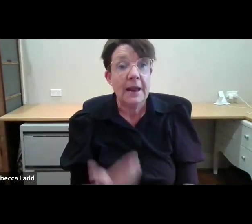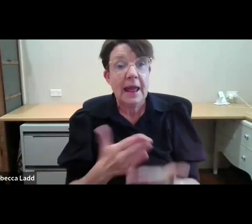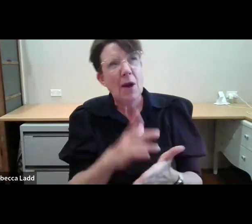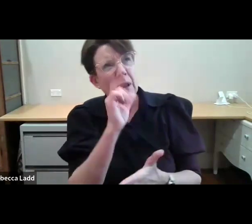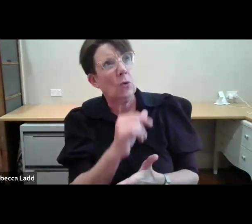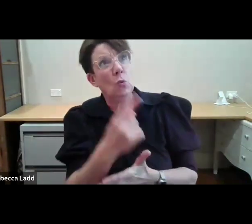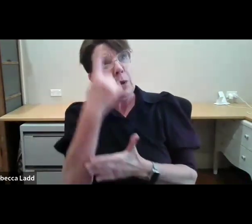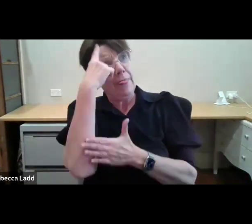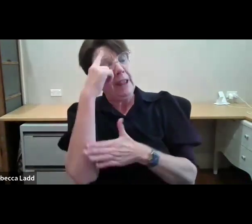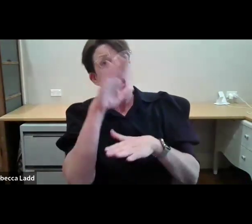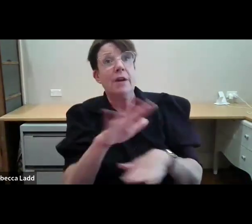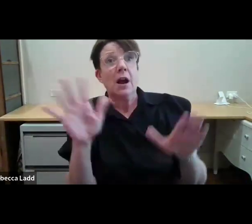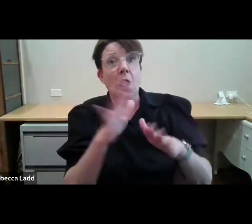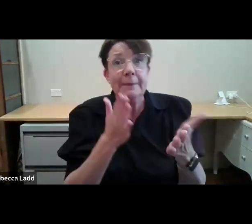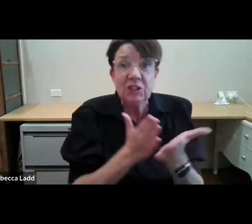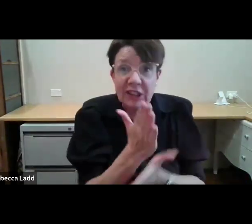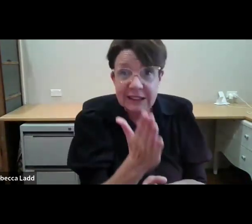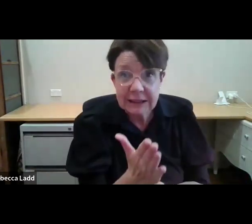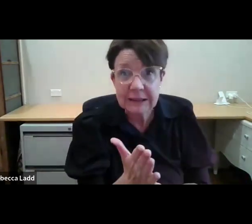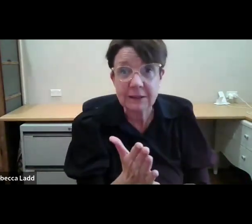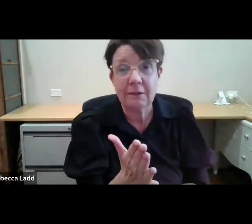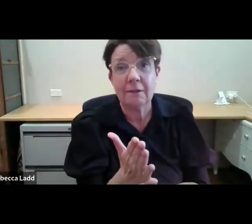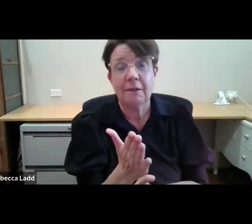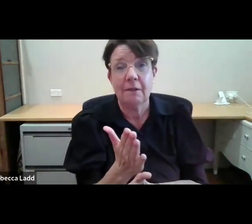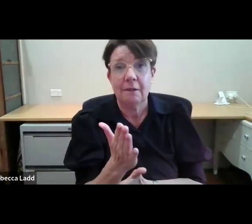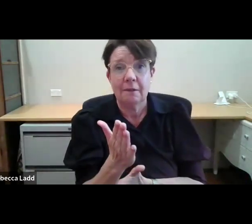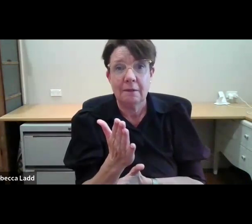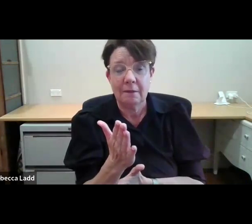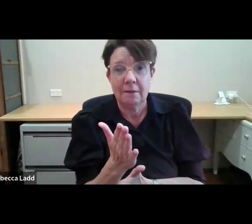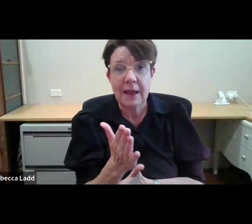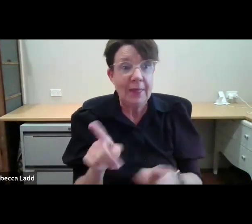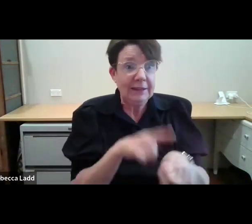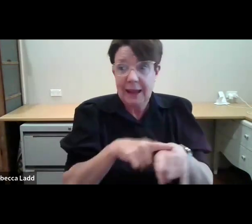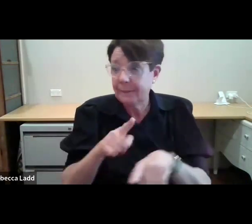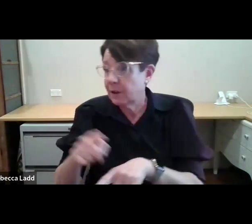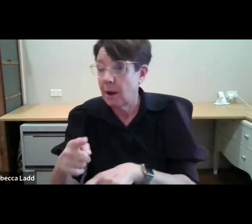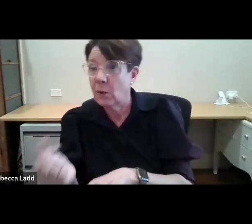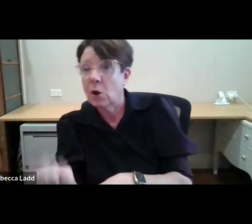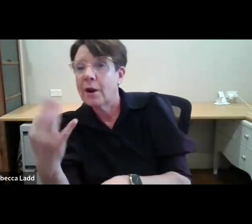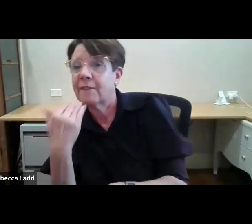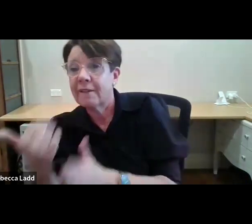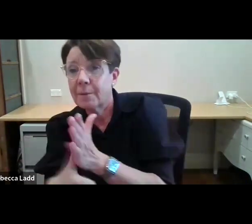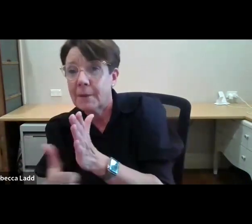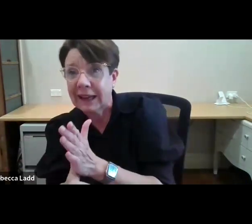But I want to make the point, and I suppose my central point today is the point that we should